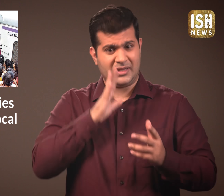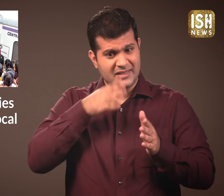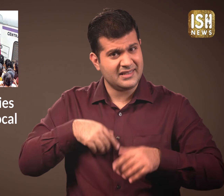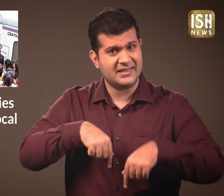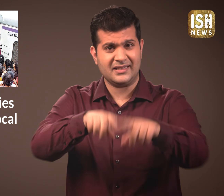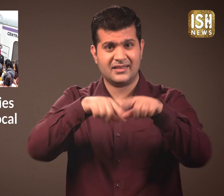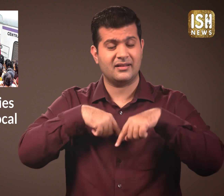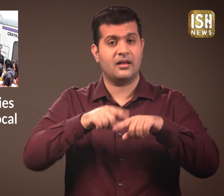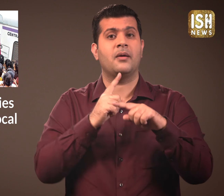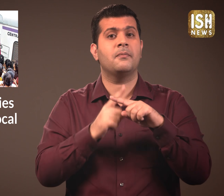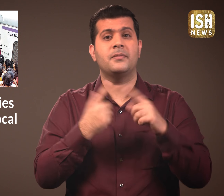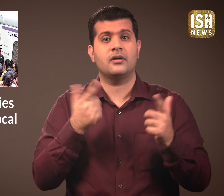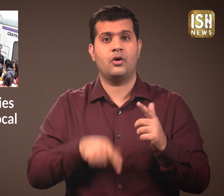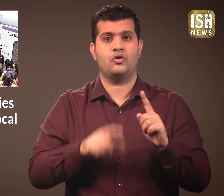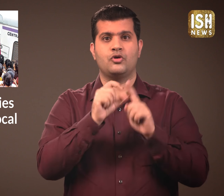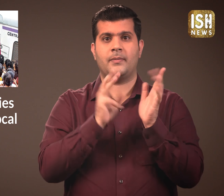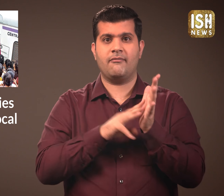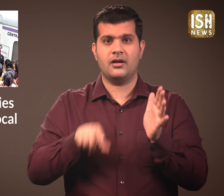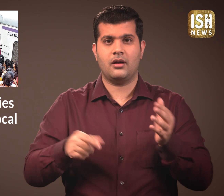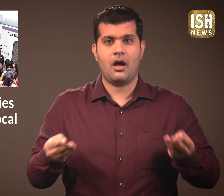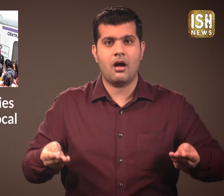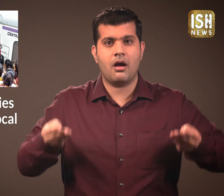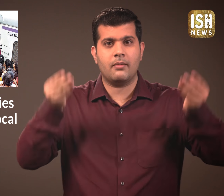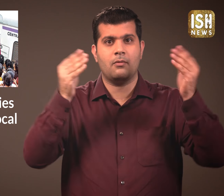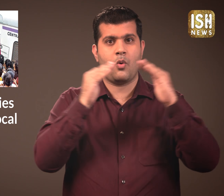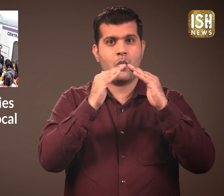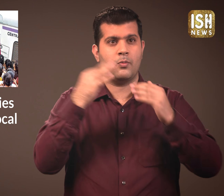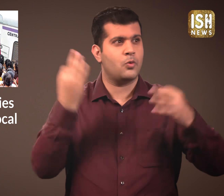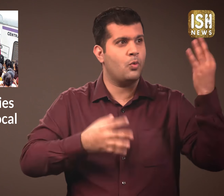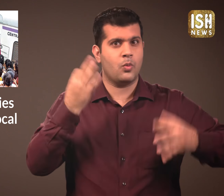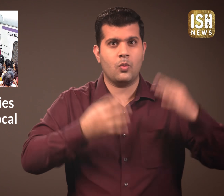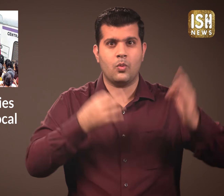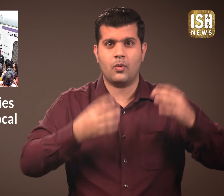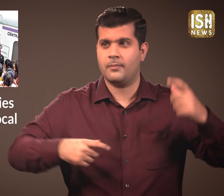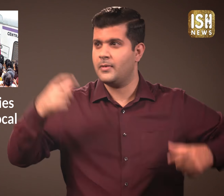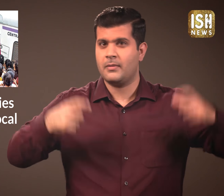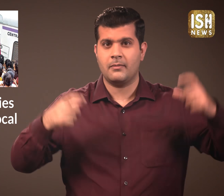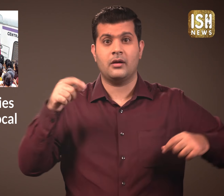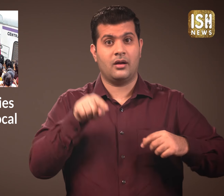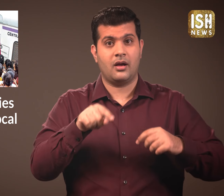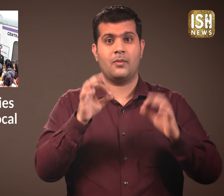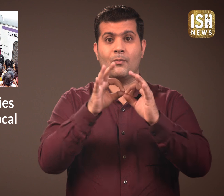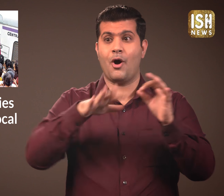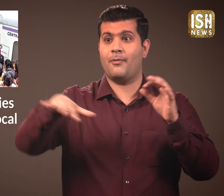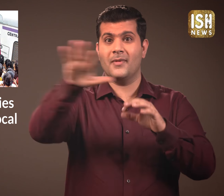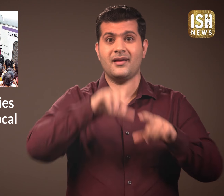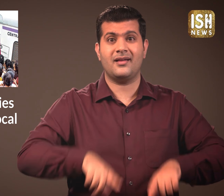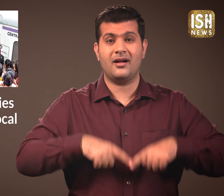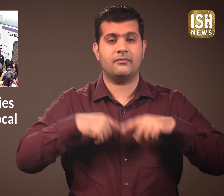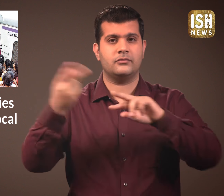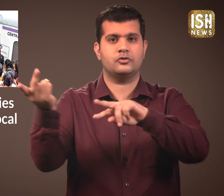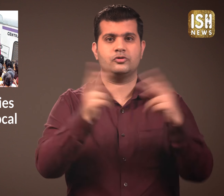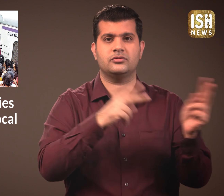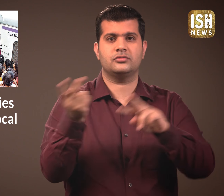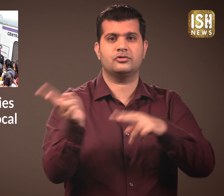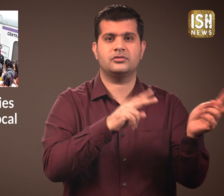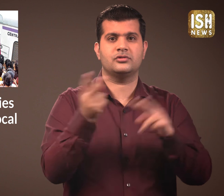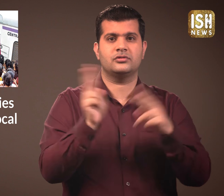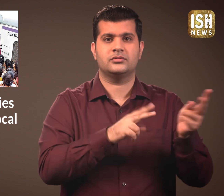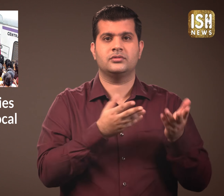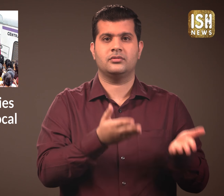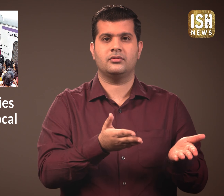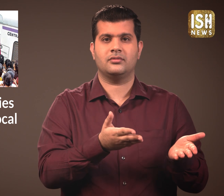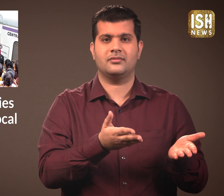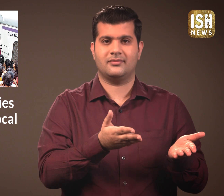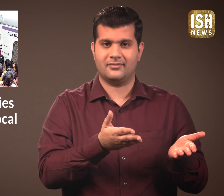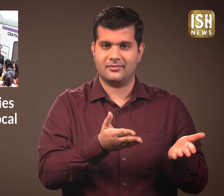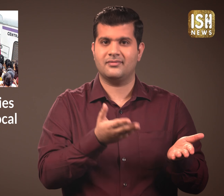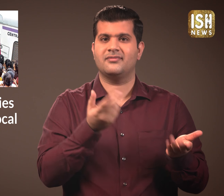Also Dombivli is developing due to new housing projects. As many people from Mumbai are shifting to Dombivili